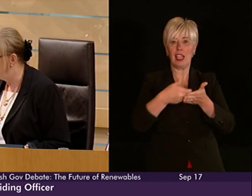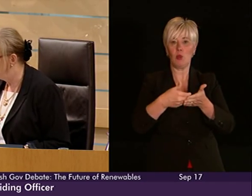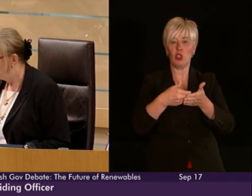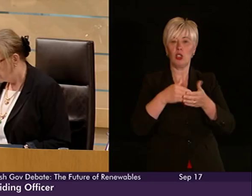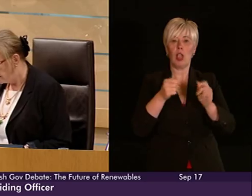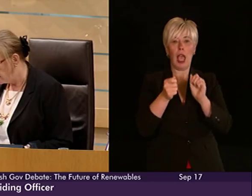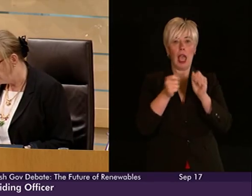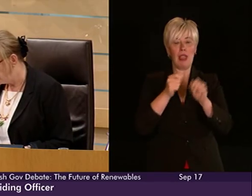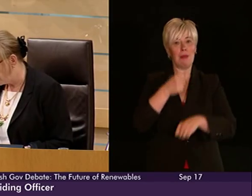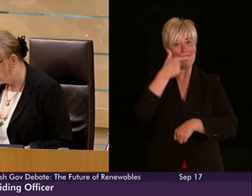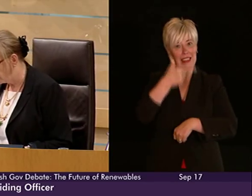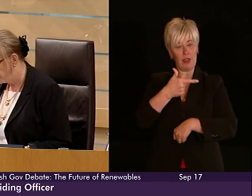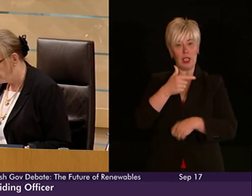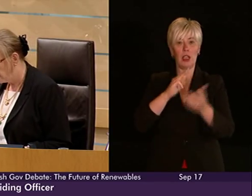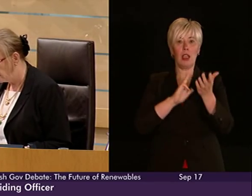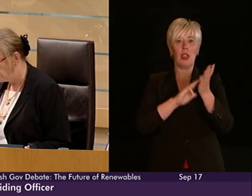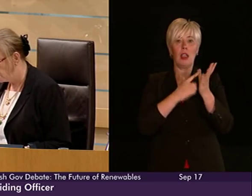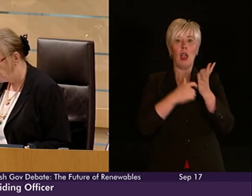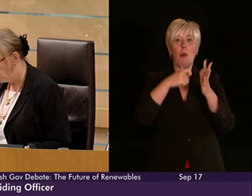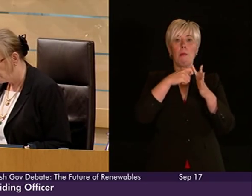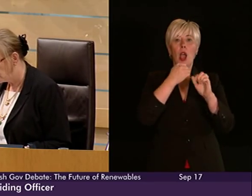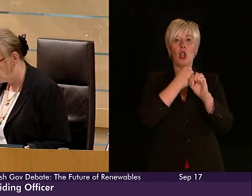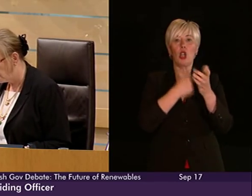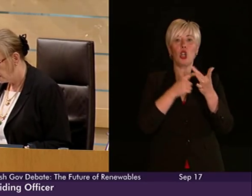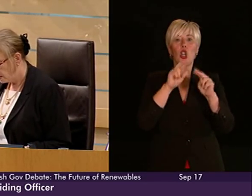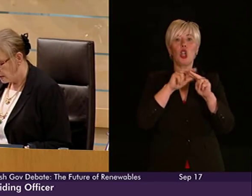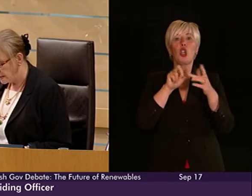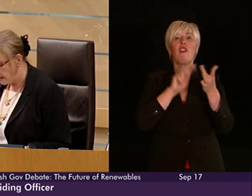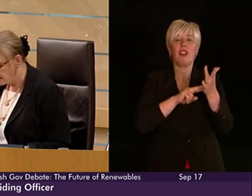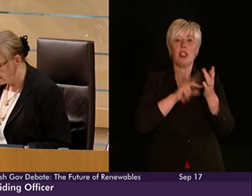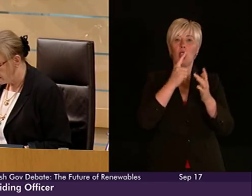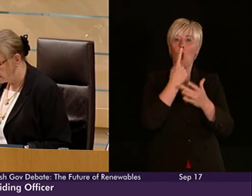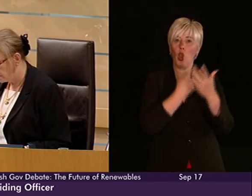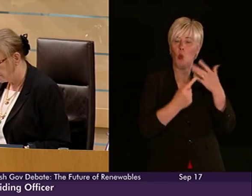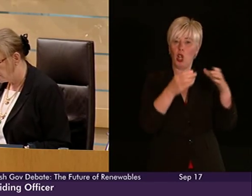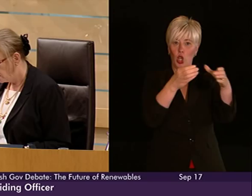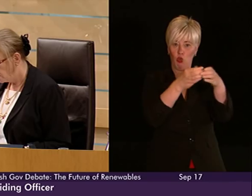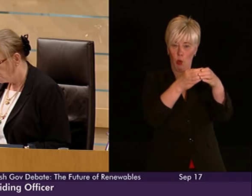7, in the name of Mark Griffin, is the only amendment in the group. I ask Mark Griffin